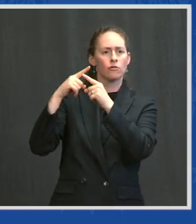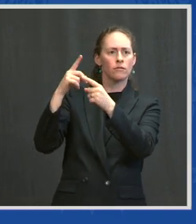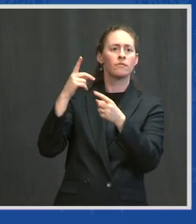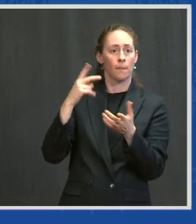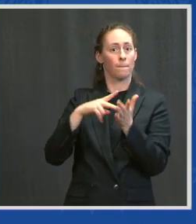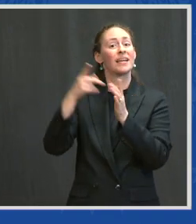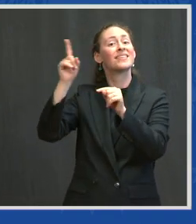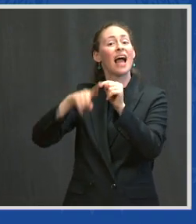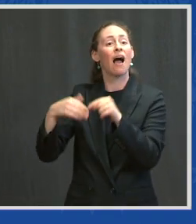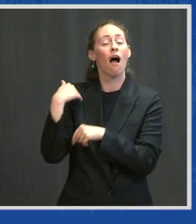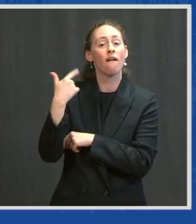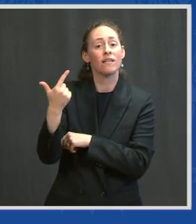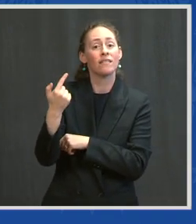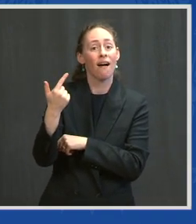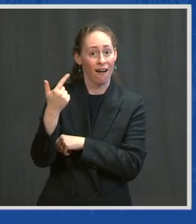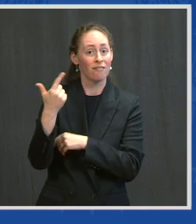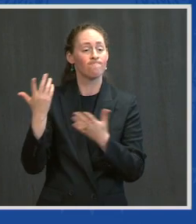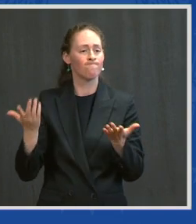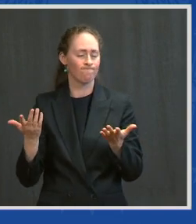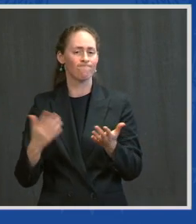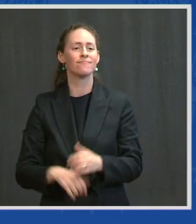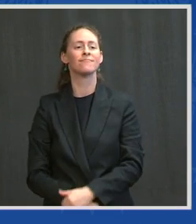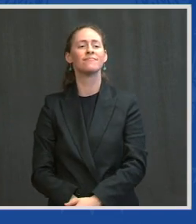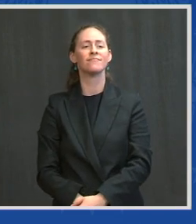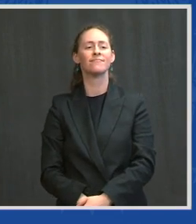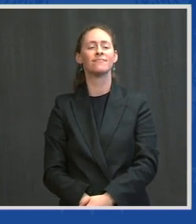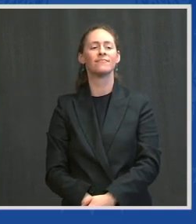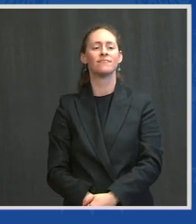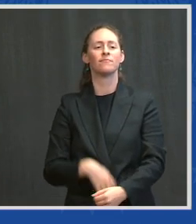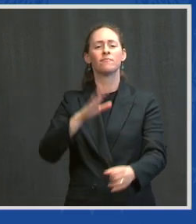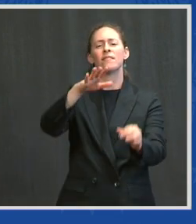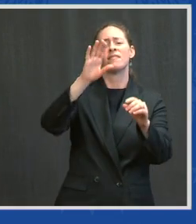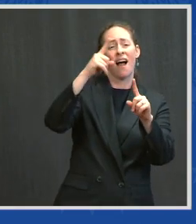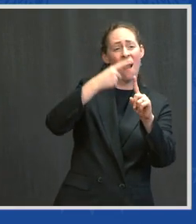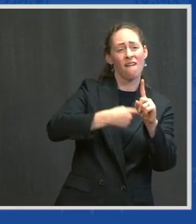Every single month, an average of 57 women are shot and killed